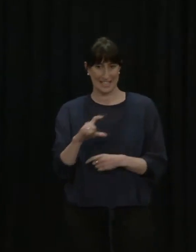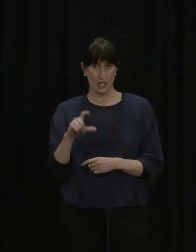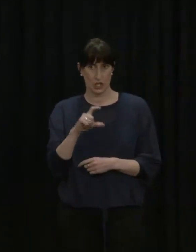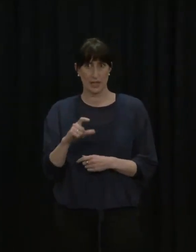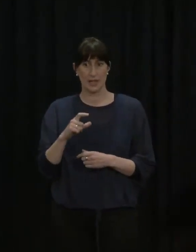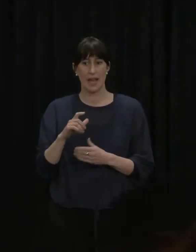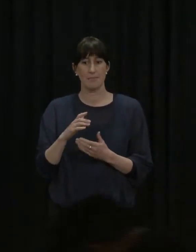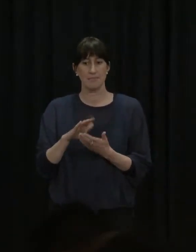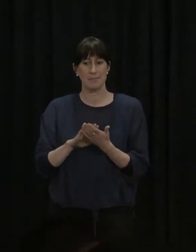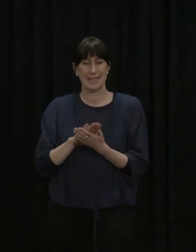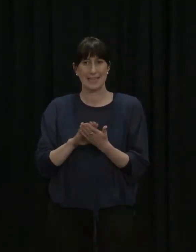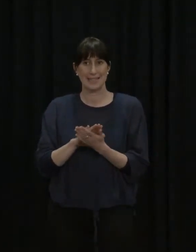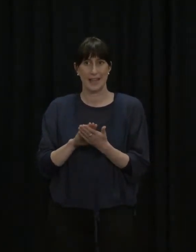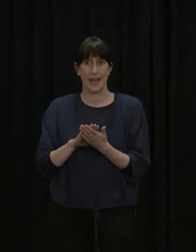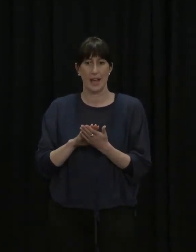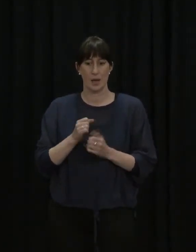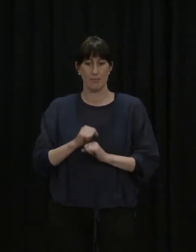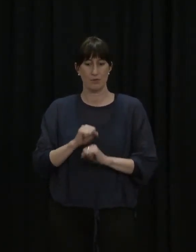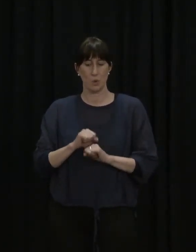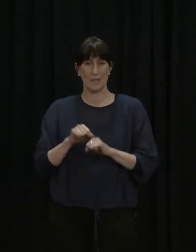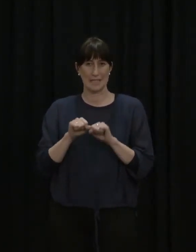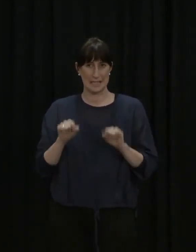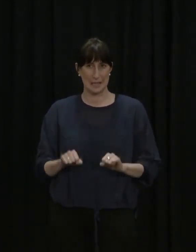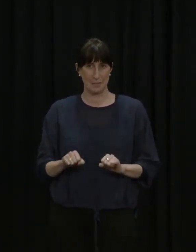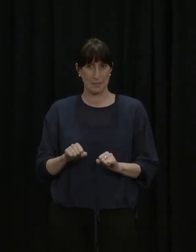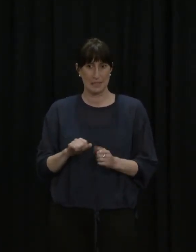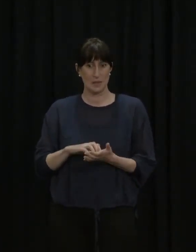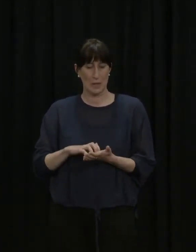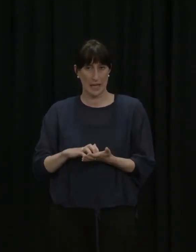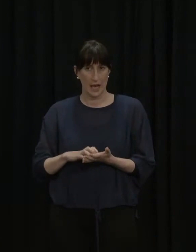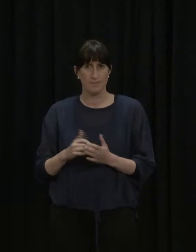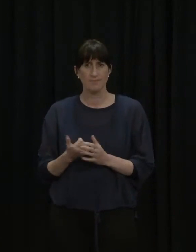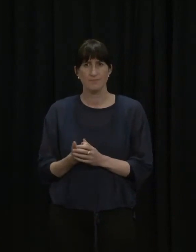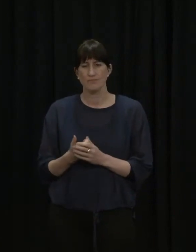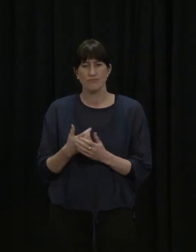immunocompromised, --